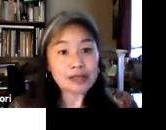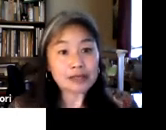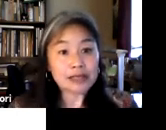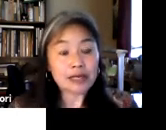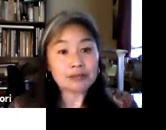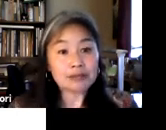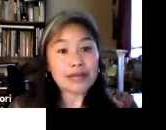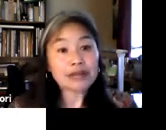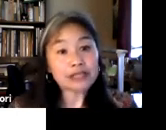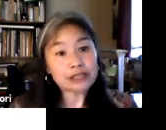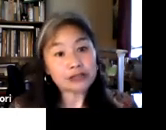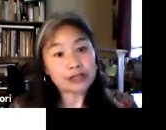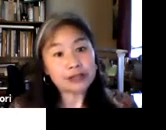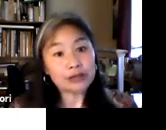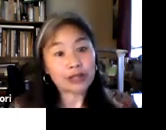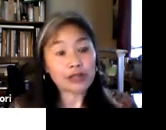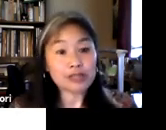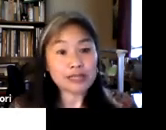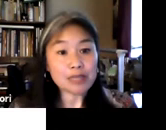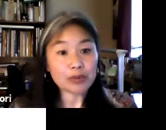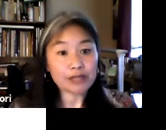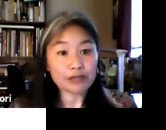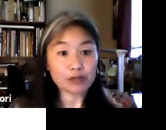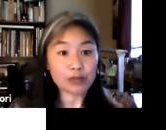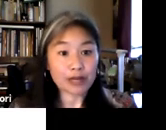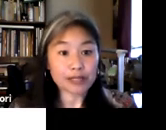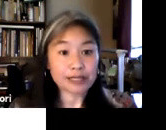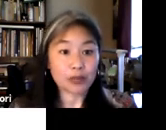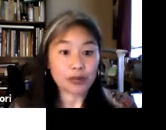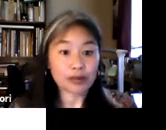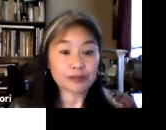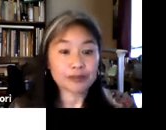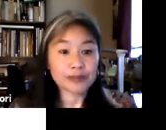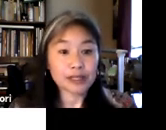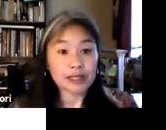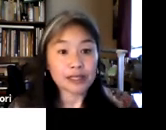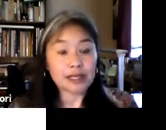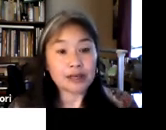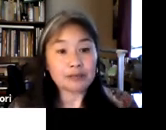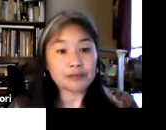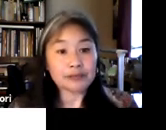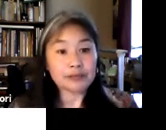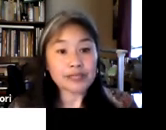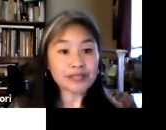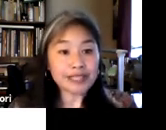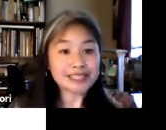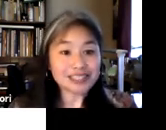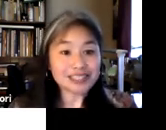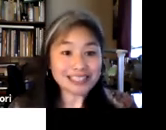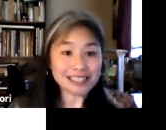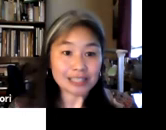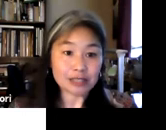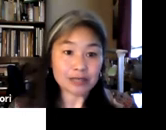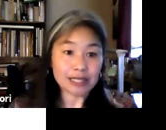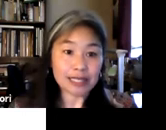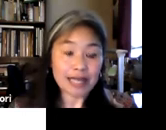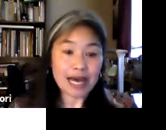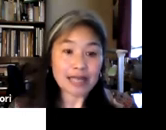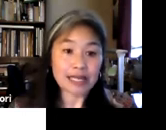eldest son. So it was a very tough time for her. I'm going to